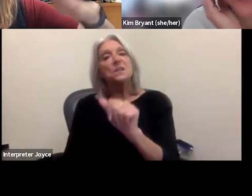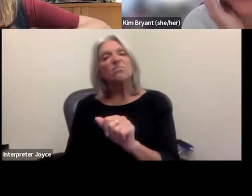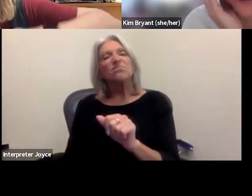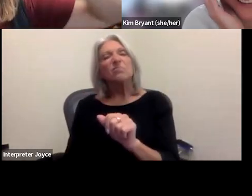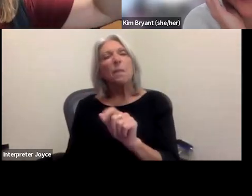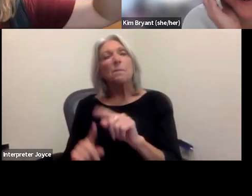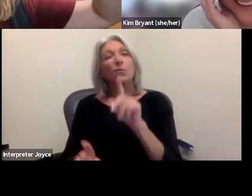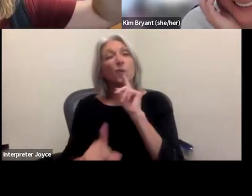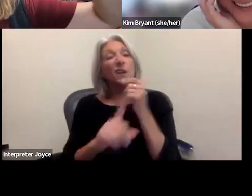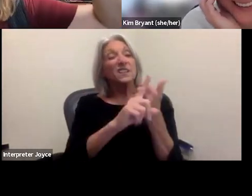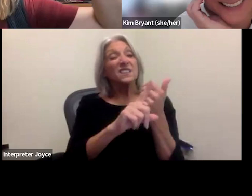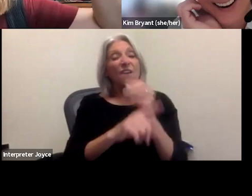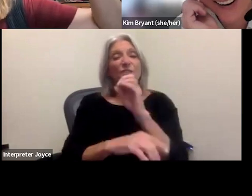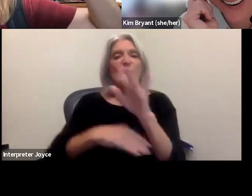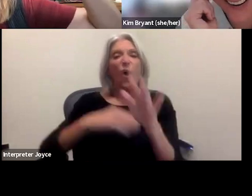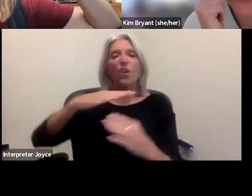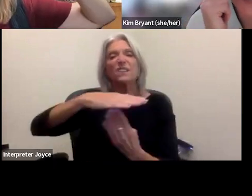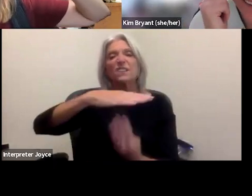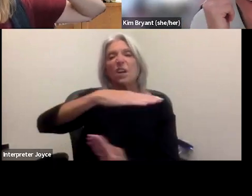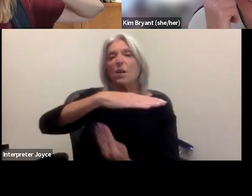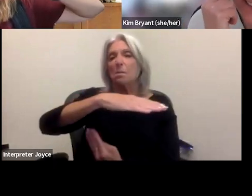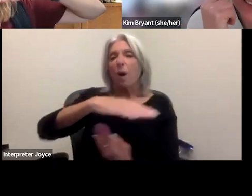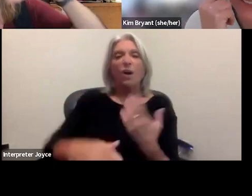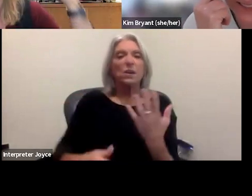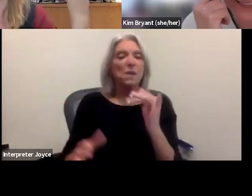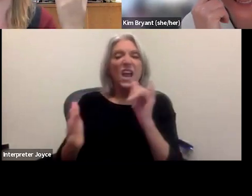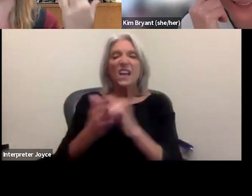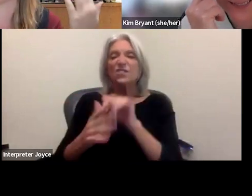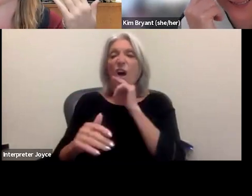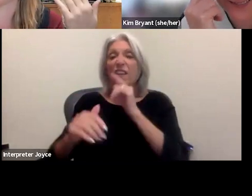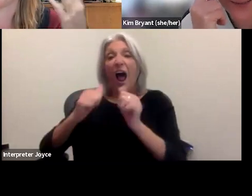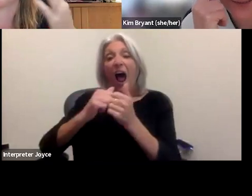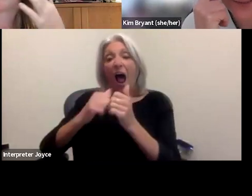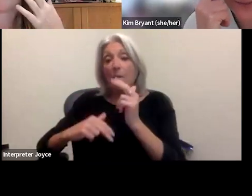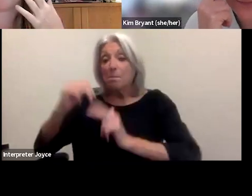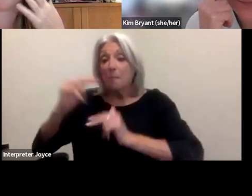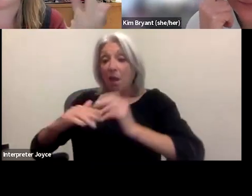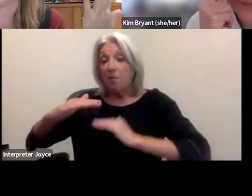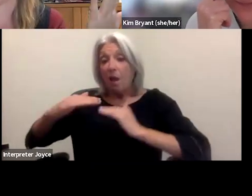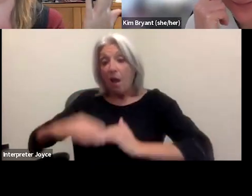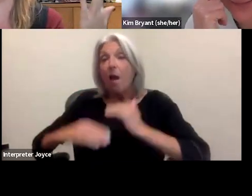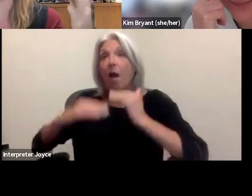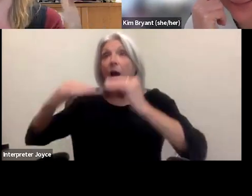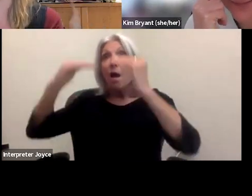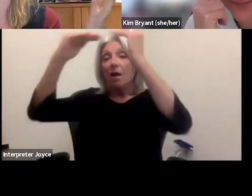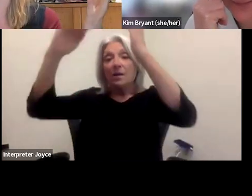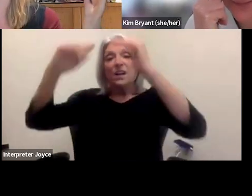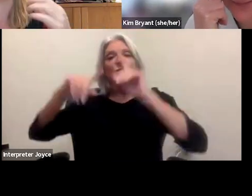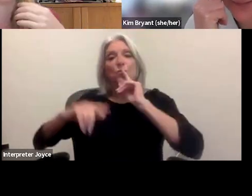We're not even on the first floor at that point. And especially since so many of us have very different embodiments--